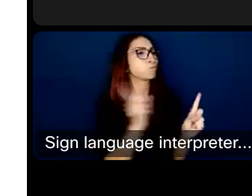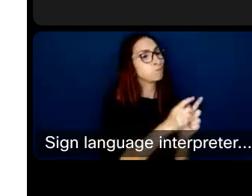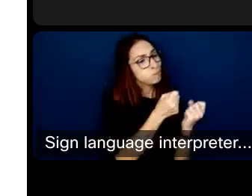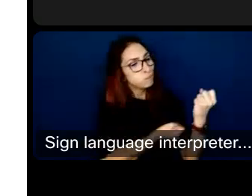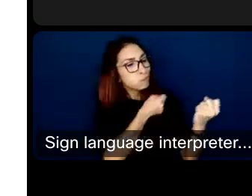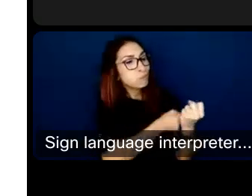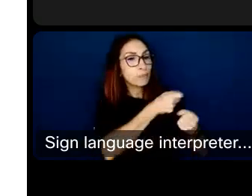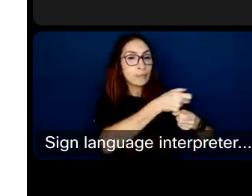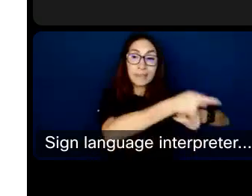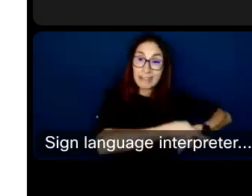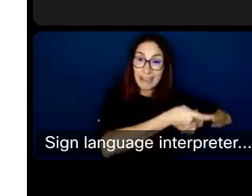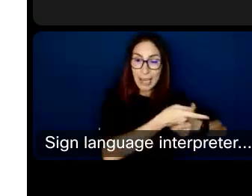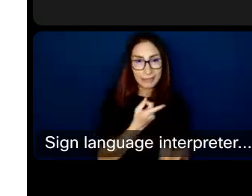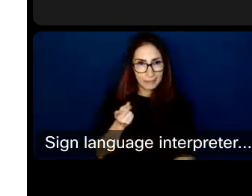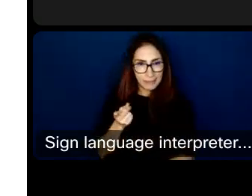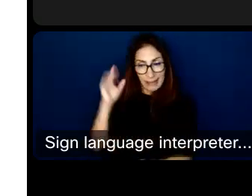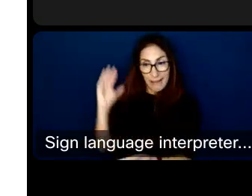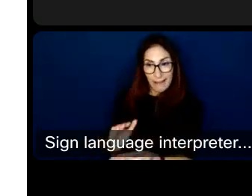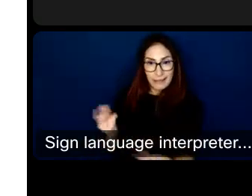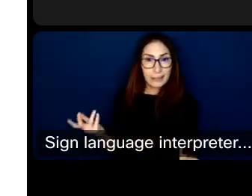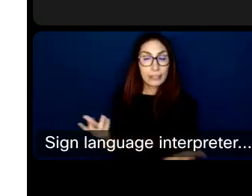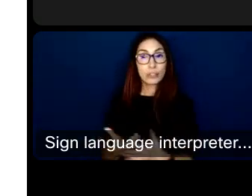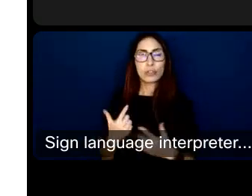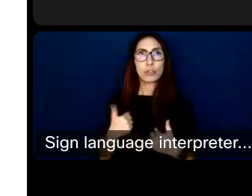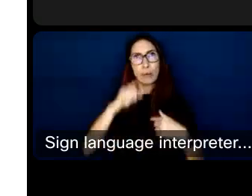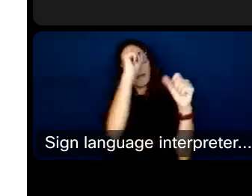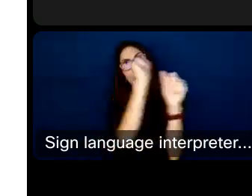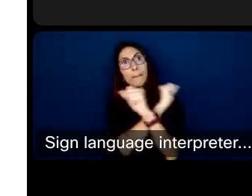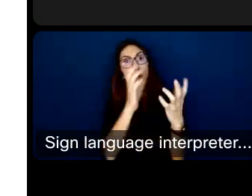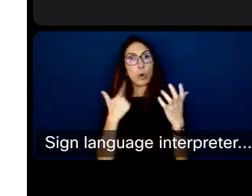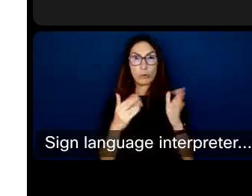about, are we prepared in our nursing homes, assisted living,